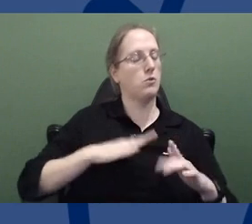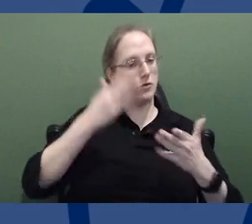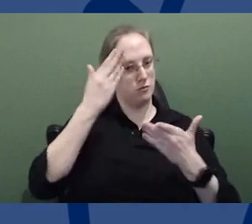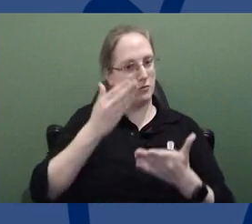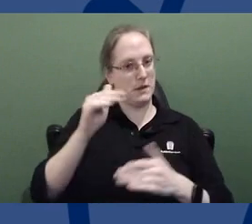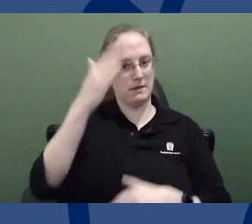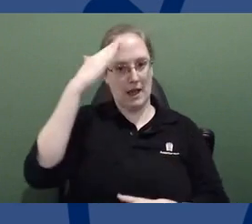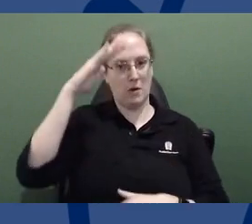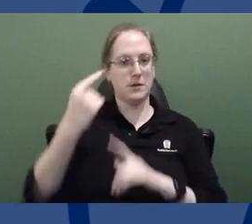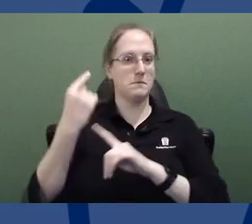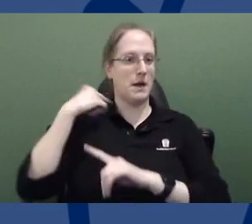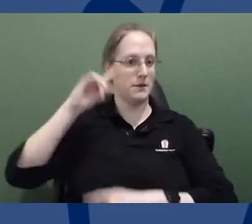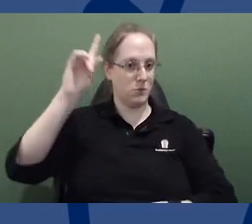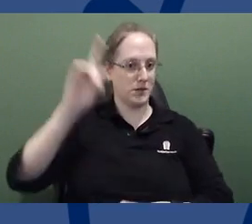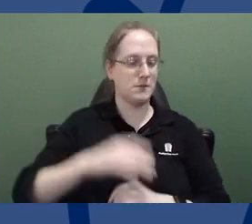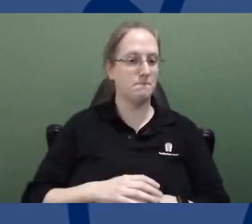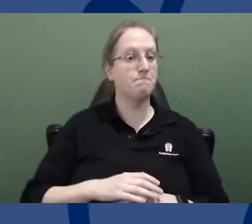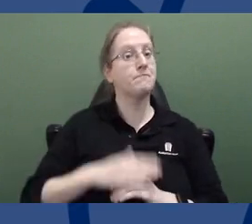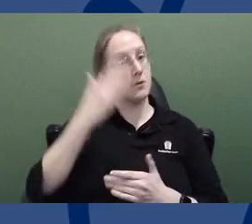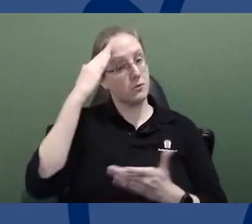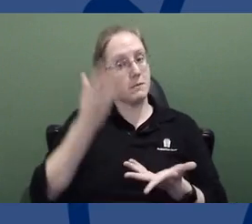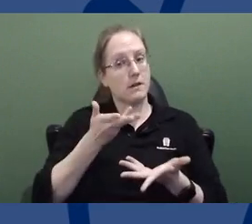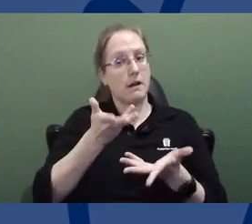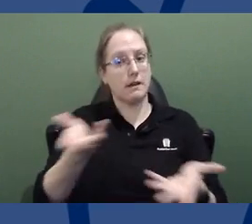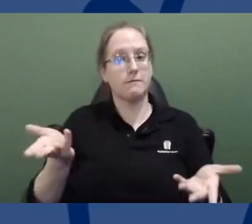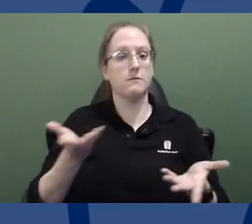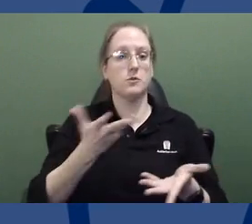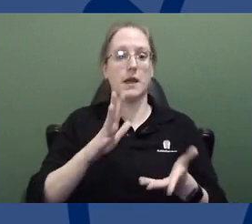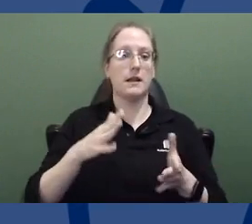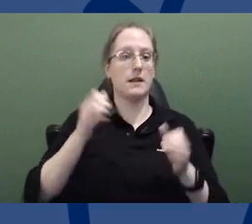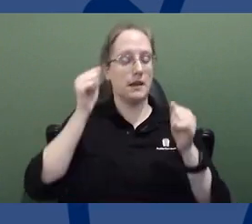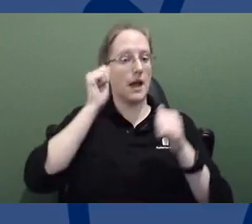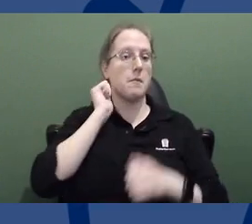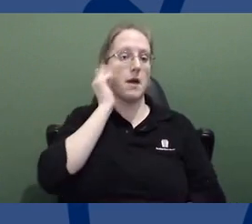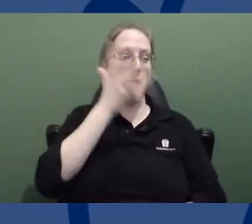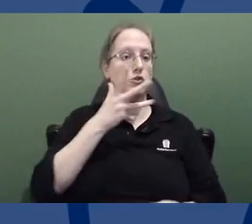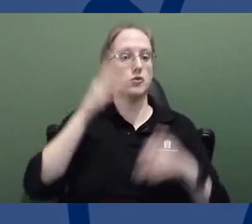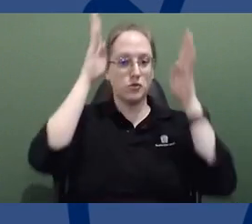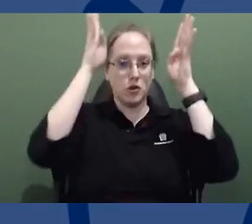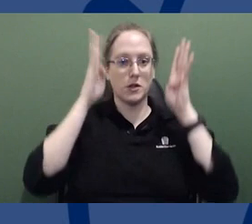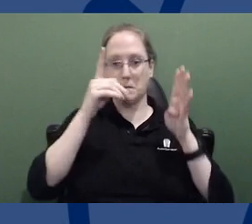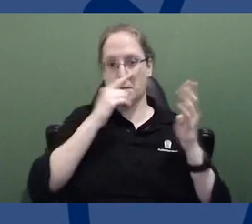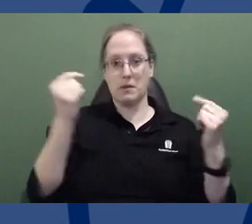extend that respect to Aboriginal and Torres Strait Islander peoples here today. I will